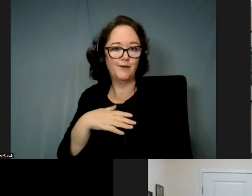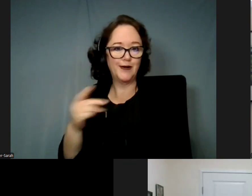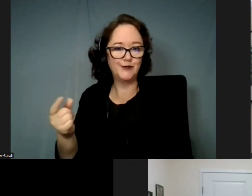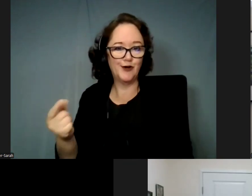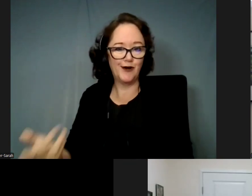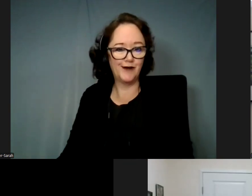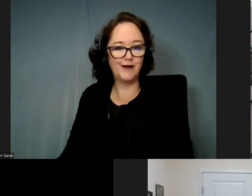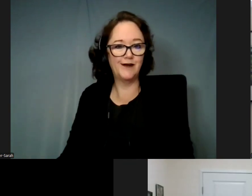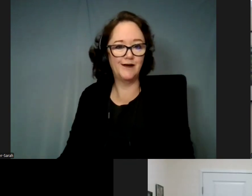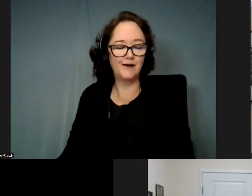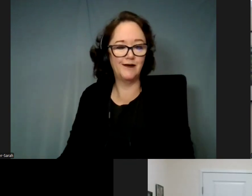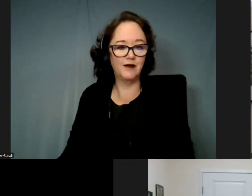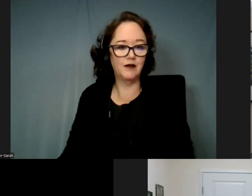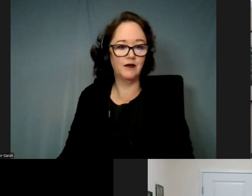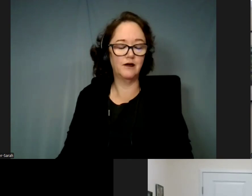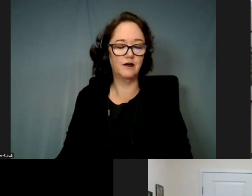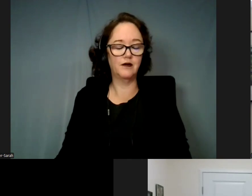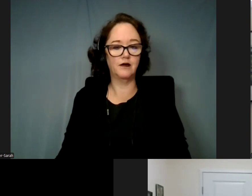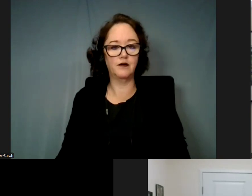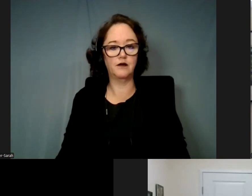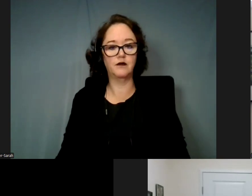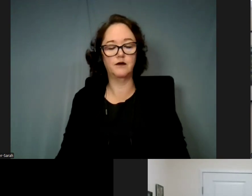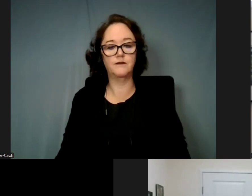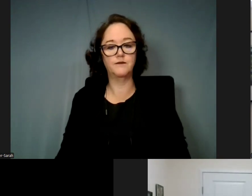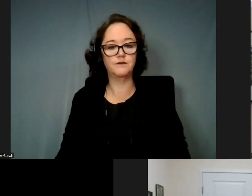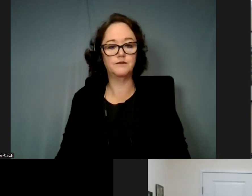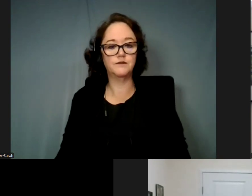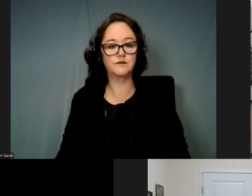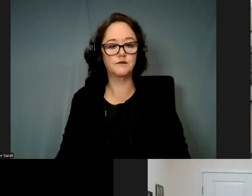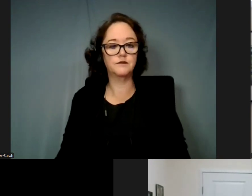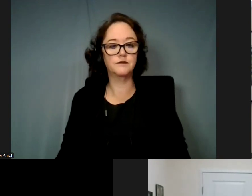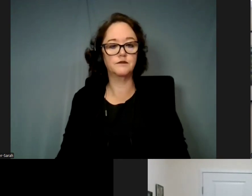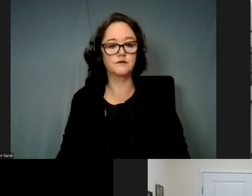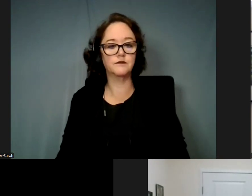missed. So at that point, I was on the board of Disability